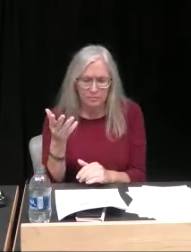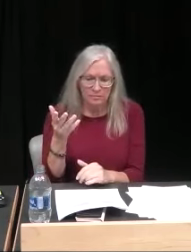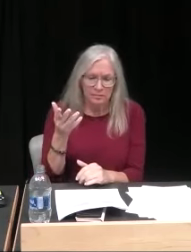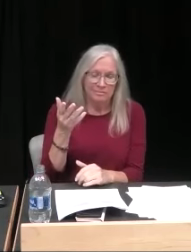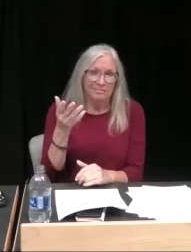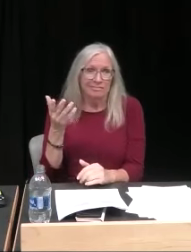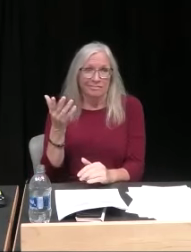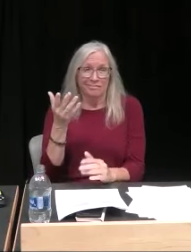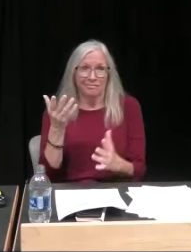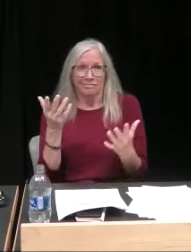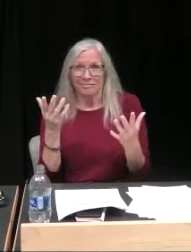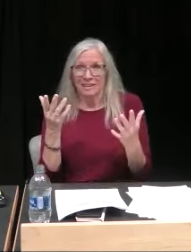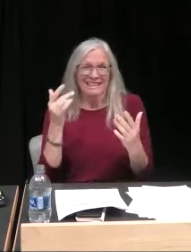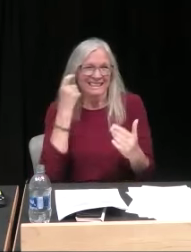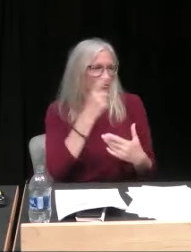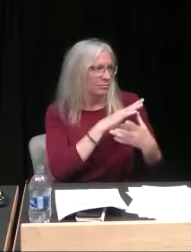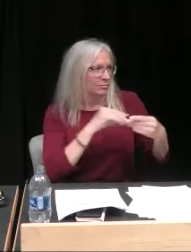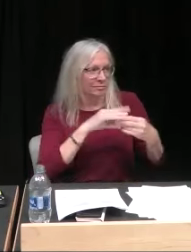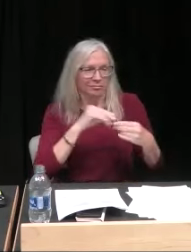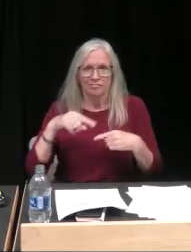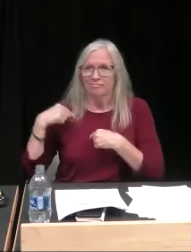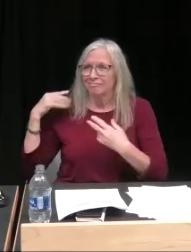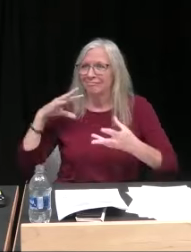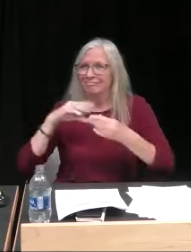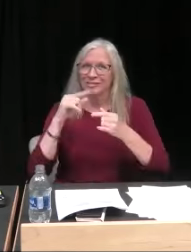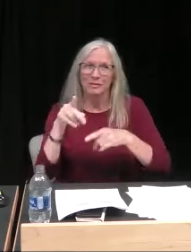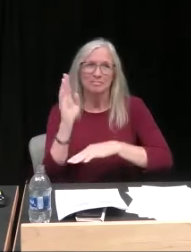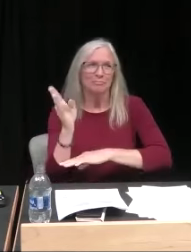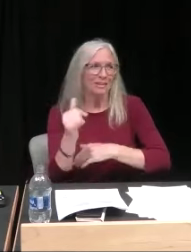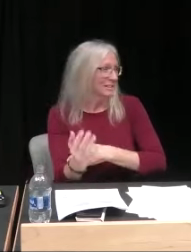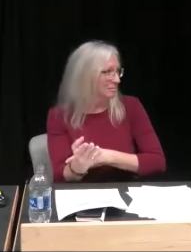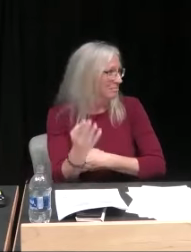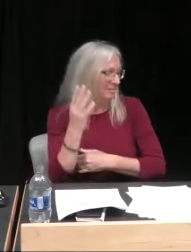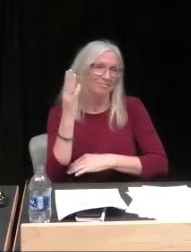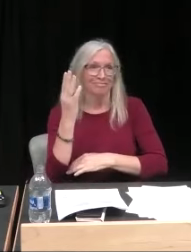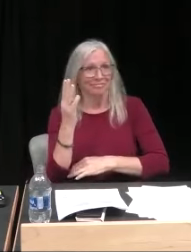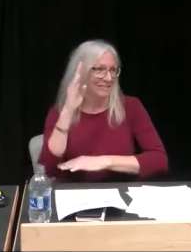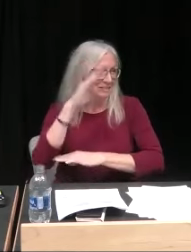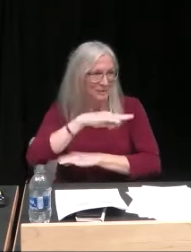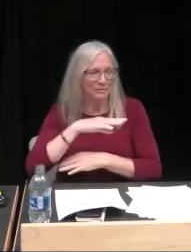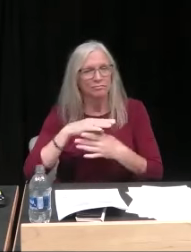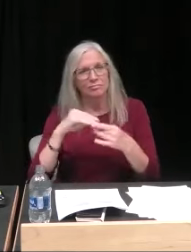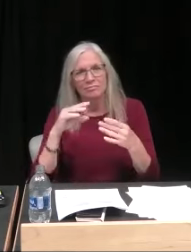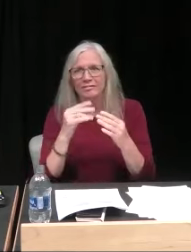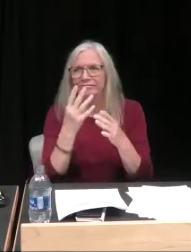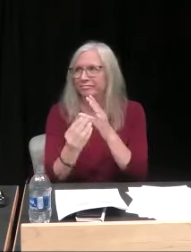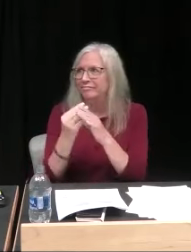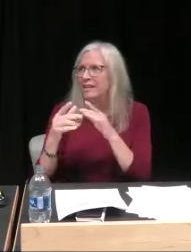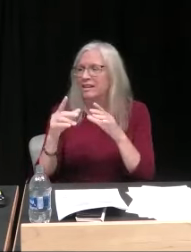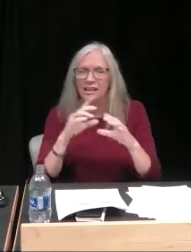into social and professional exclusion and what Eileen just mentioned and even in our um time at